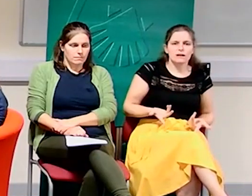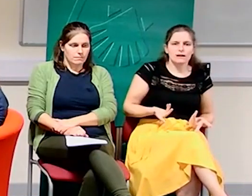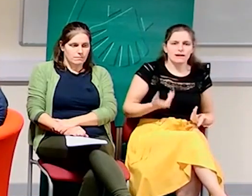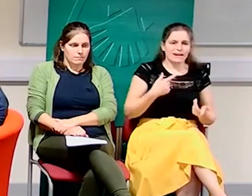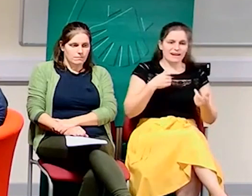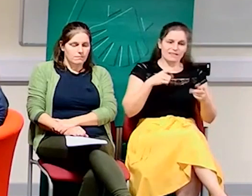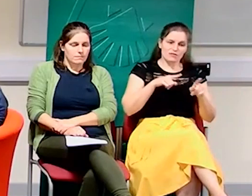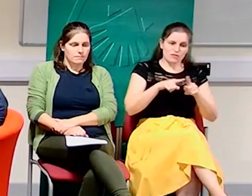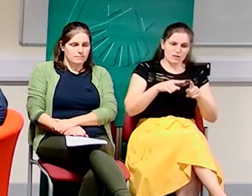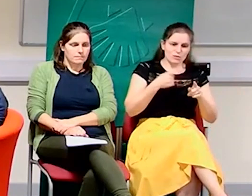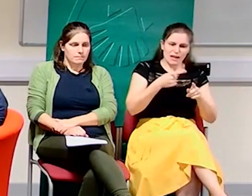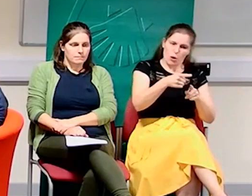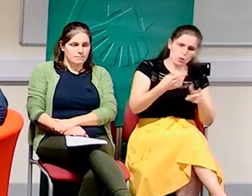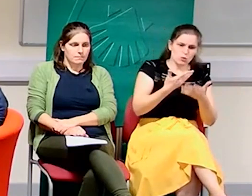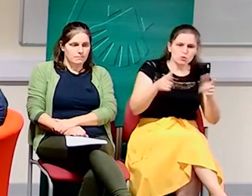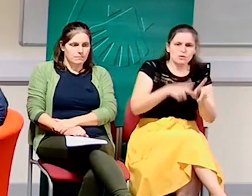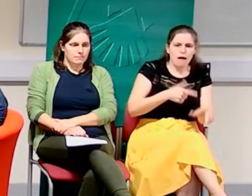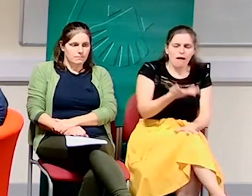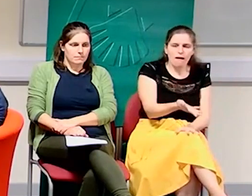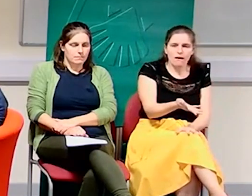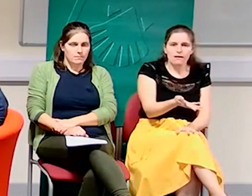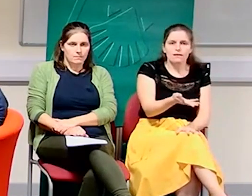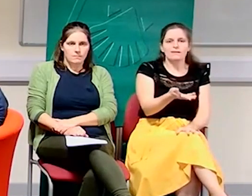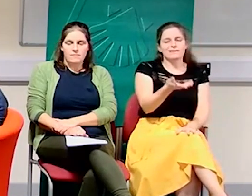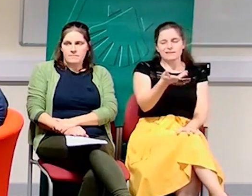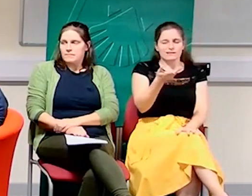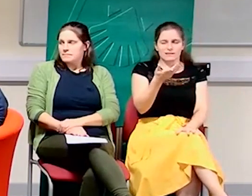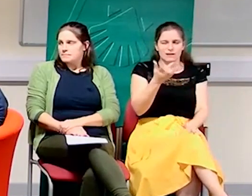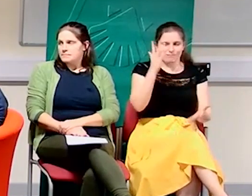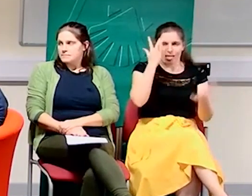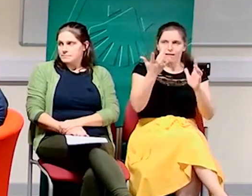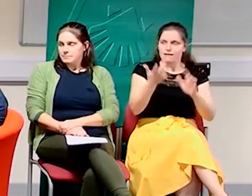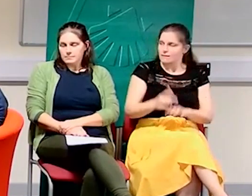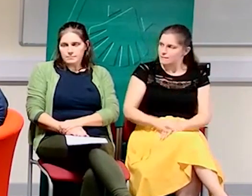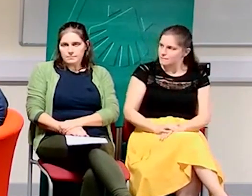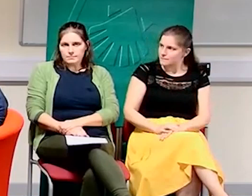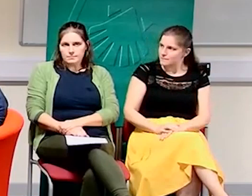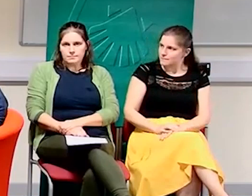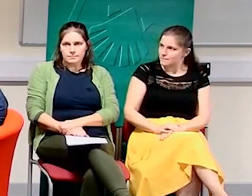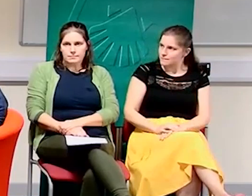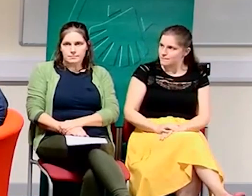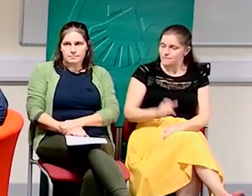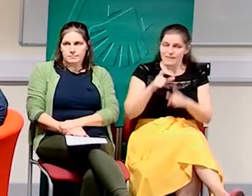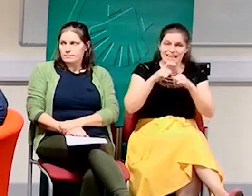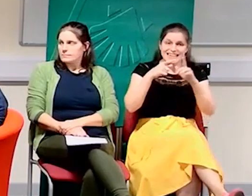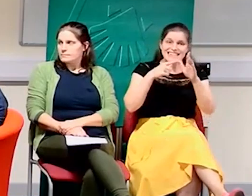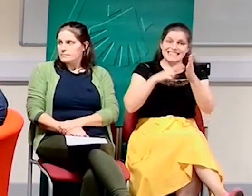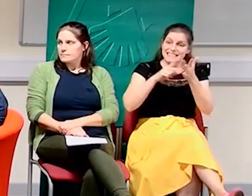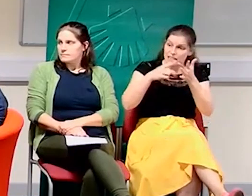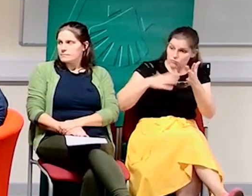those conditions and those needs thank you Dani anything you’d like to add in terms of barriers